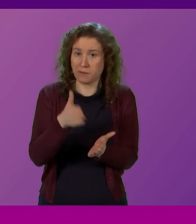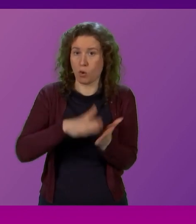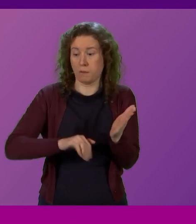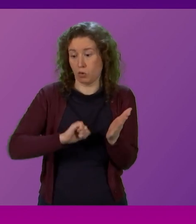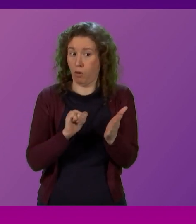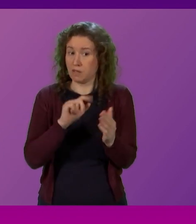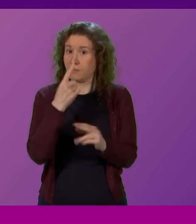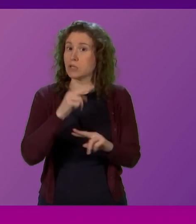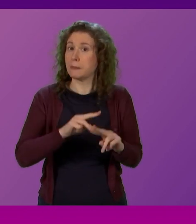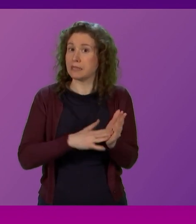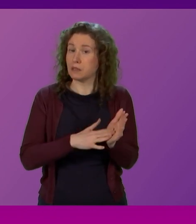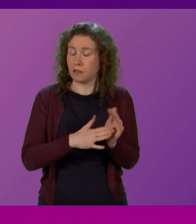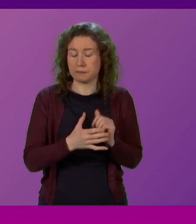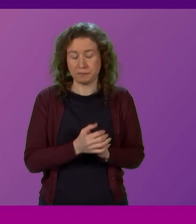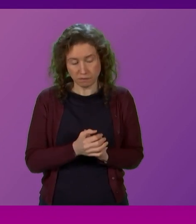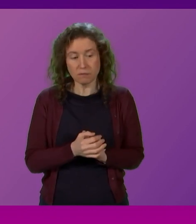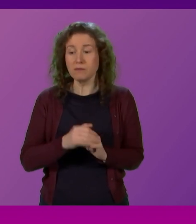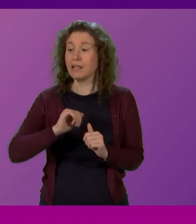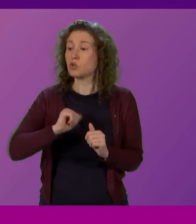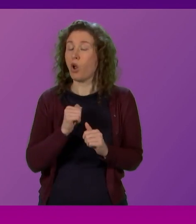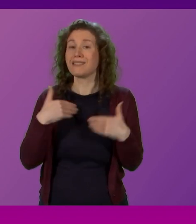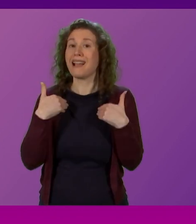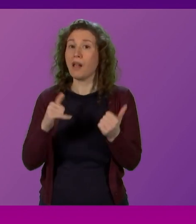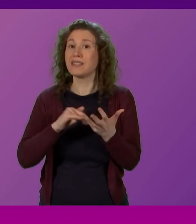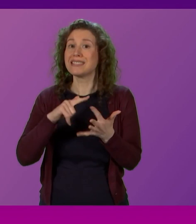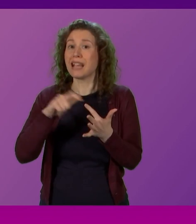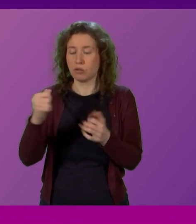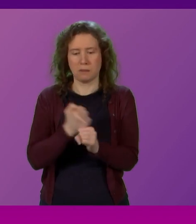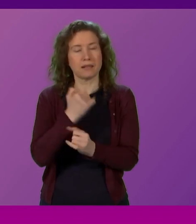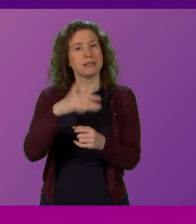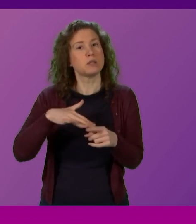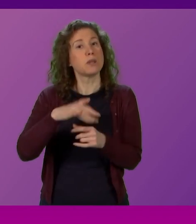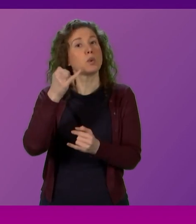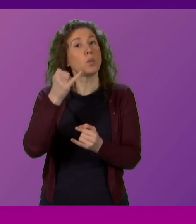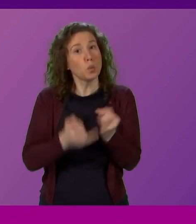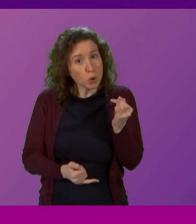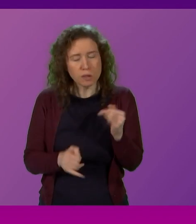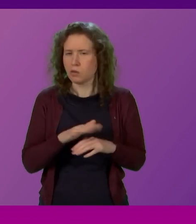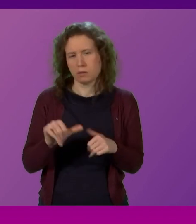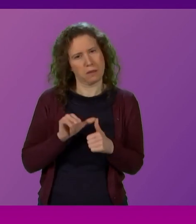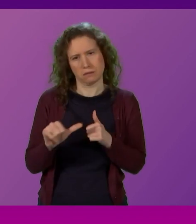First Minister. Scotland’s health secretary is making the situation worse, not better.